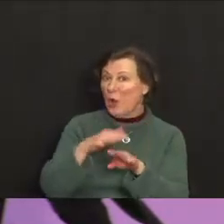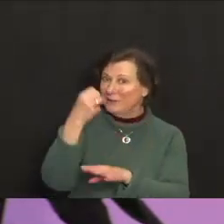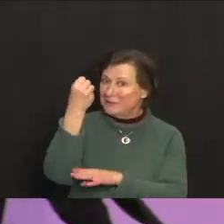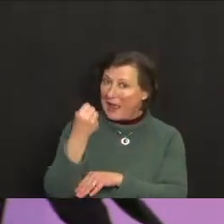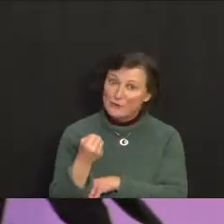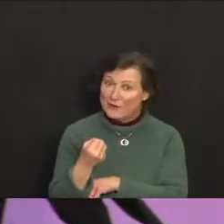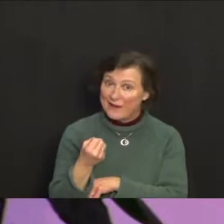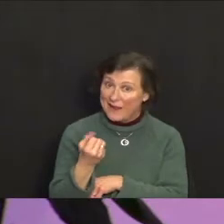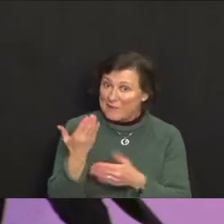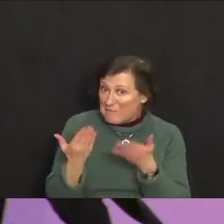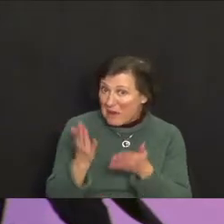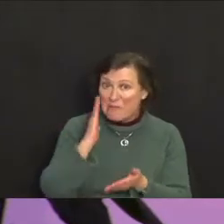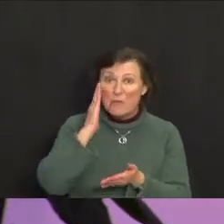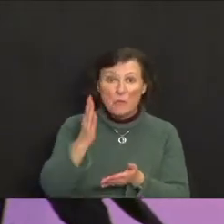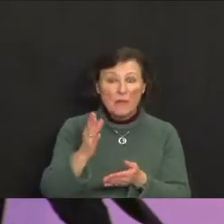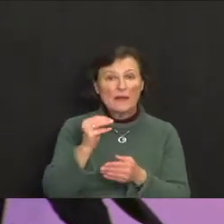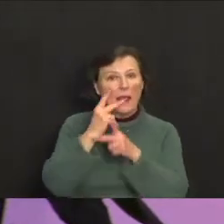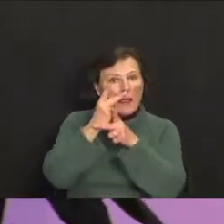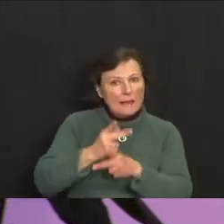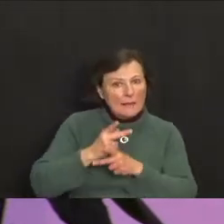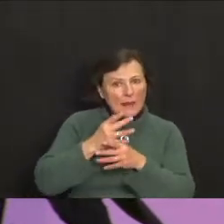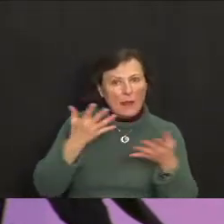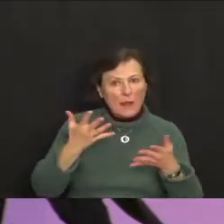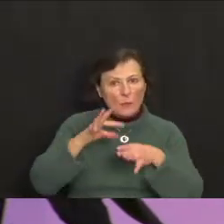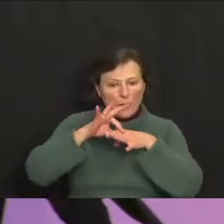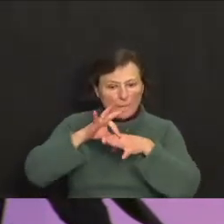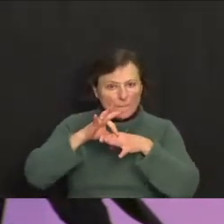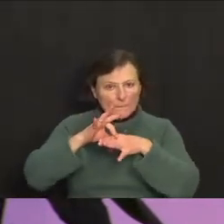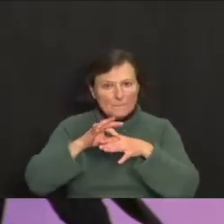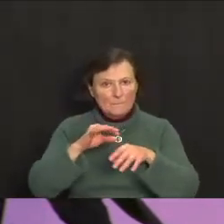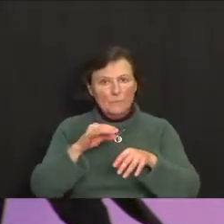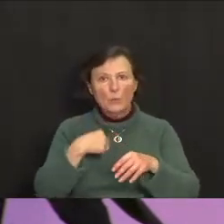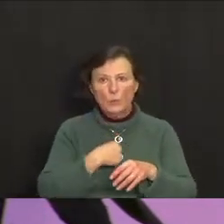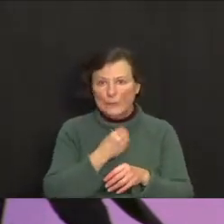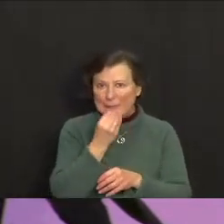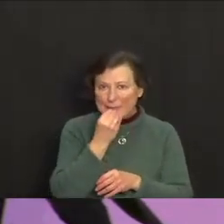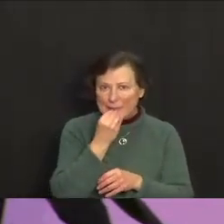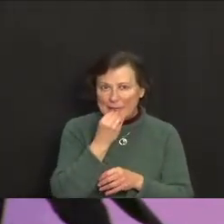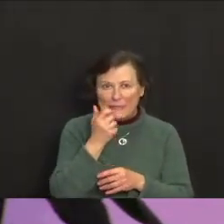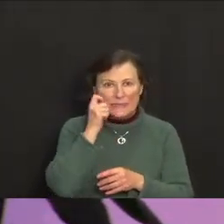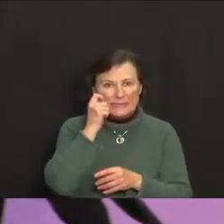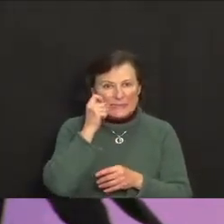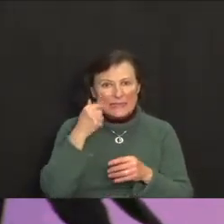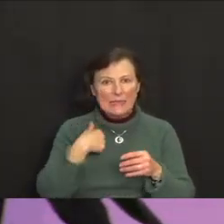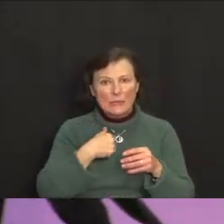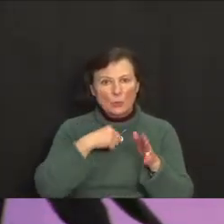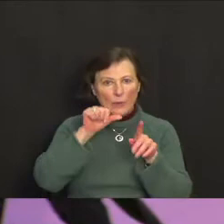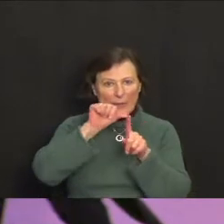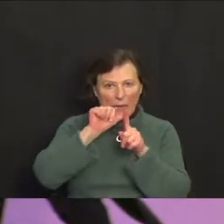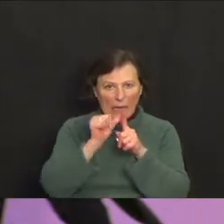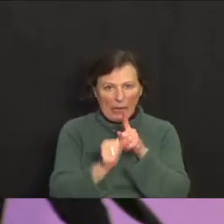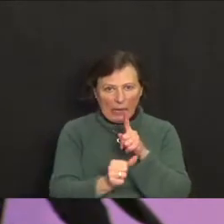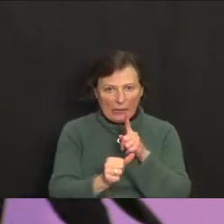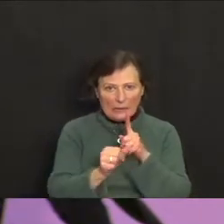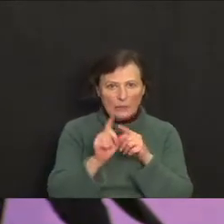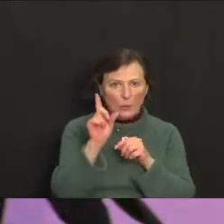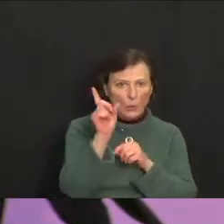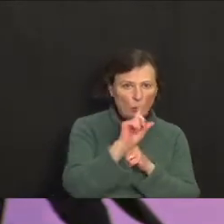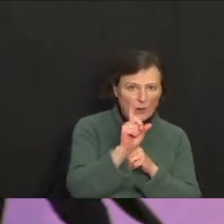and being very careful about what flesh we eat, what skin we cut, and where and when we cut it.